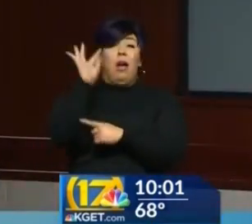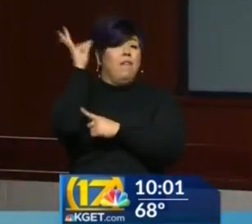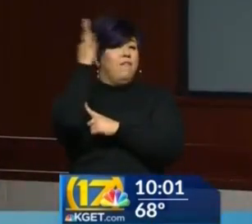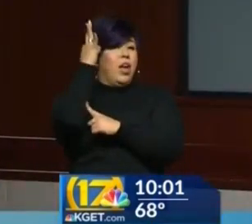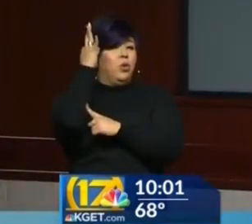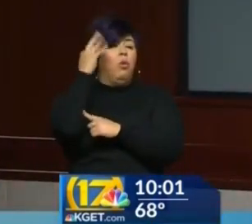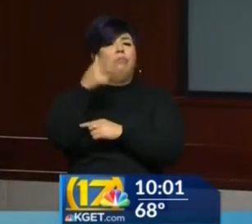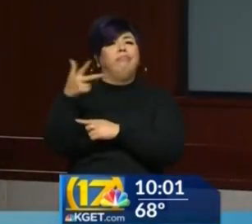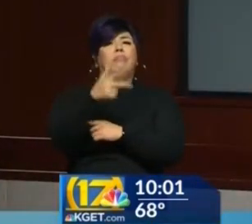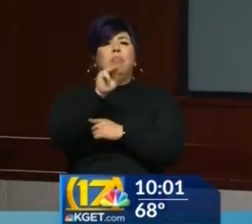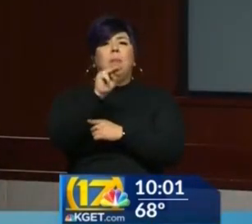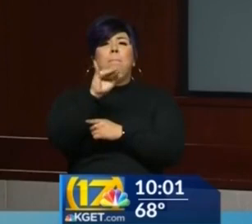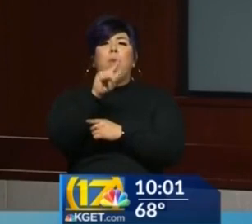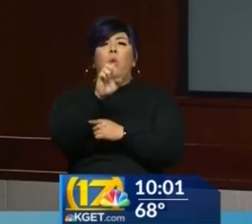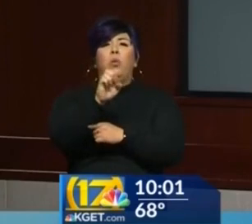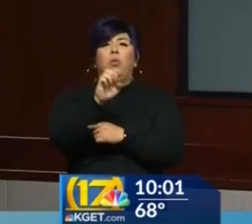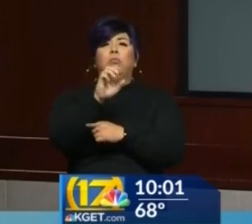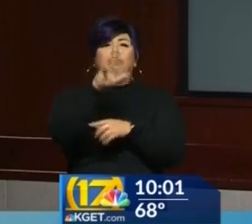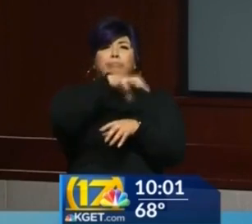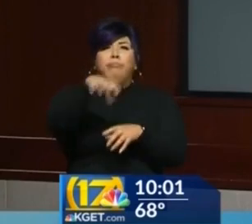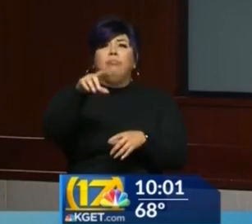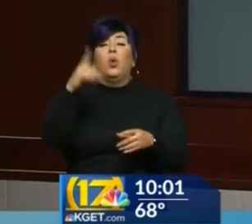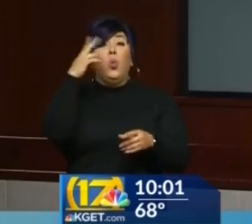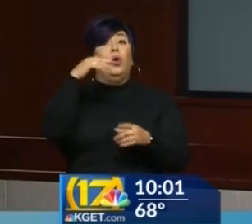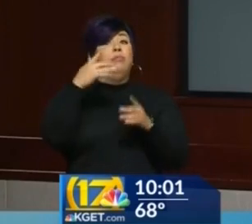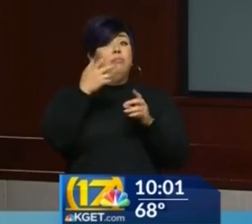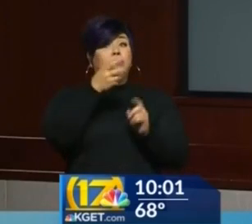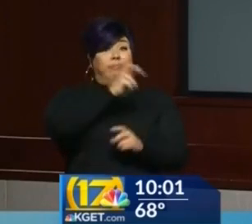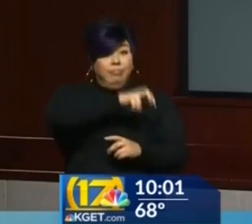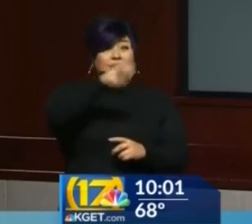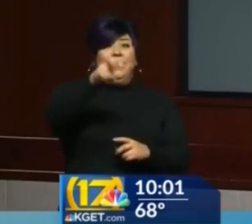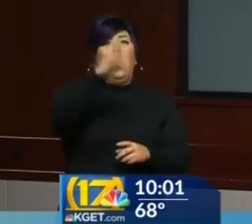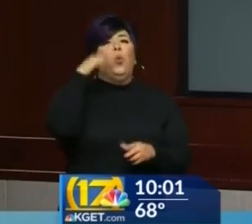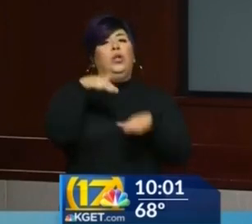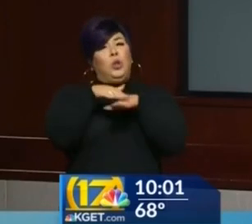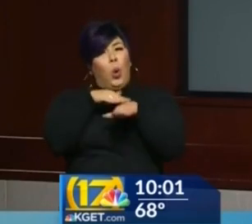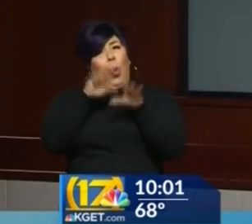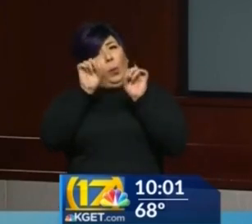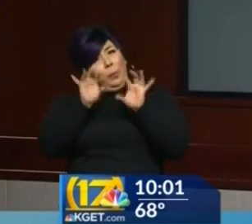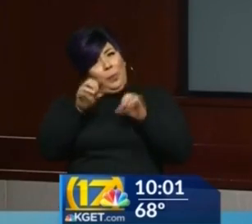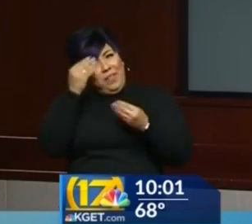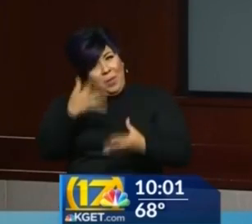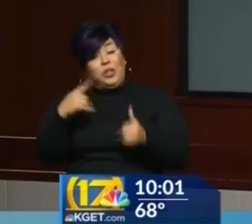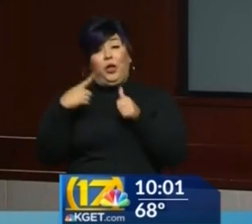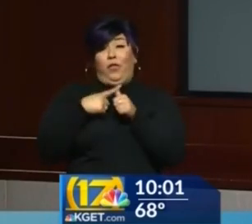UPDATE FROM COUNTY OFFICIALS ON THE COVID-19 CRISIS LET'S